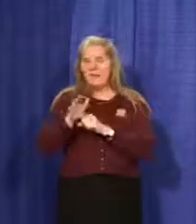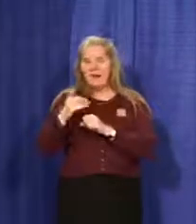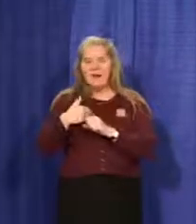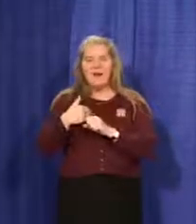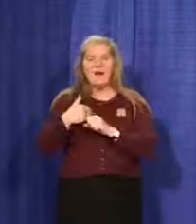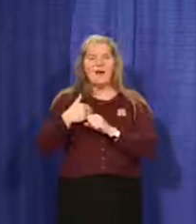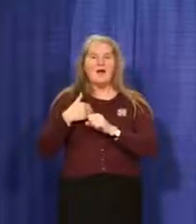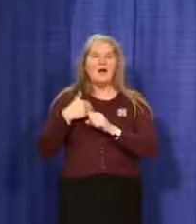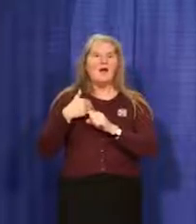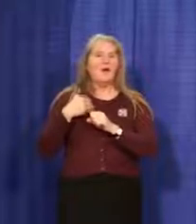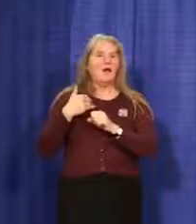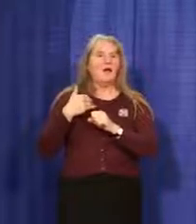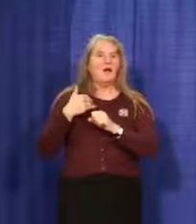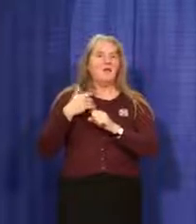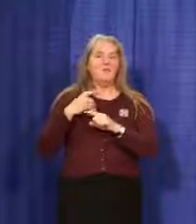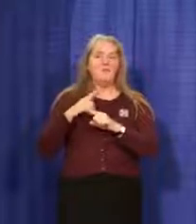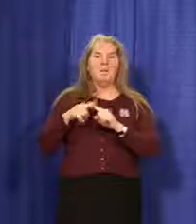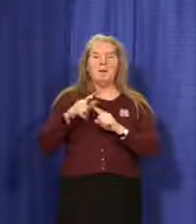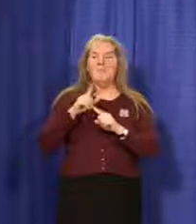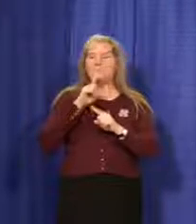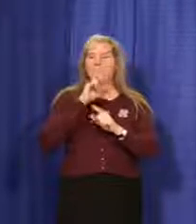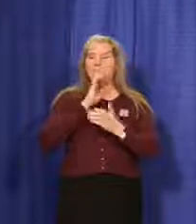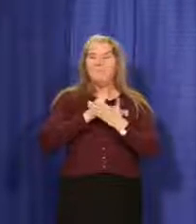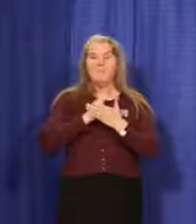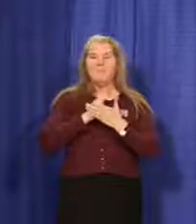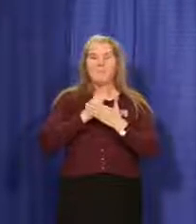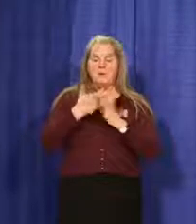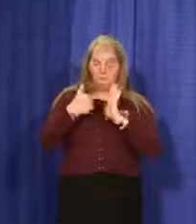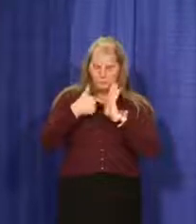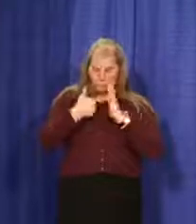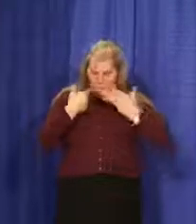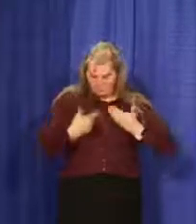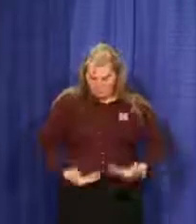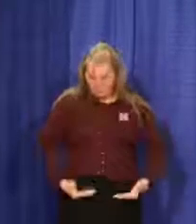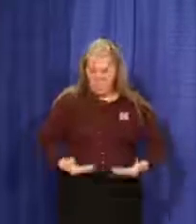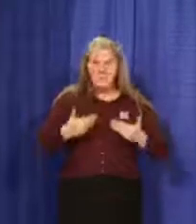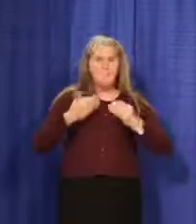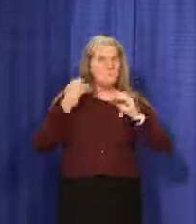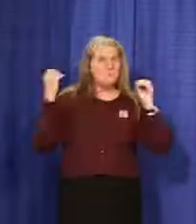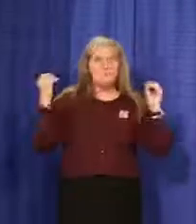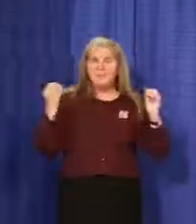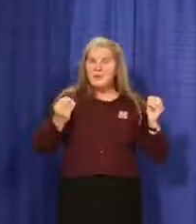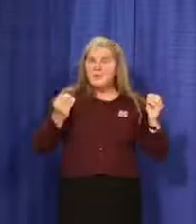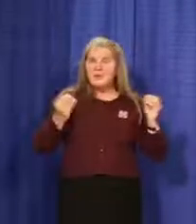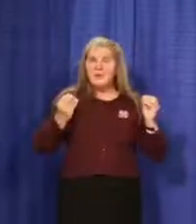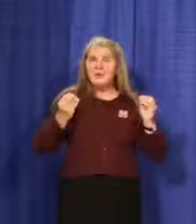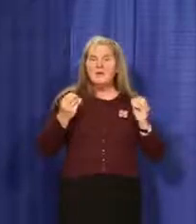COVID and -- which never declares itself and which never has any impact.